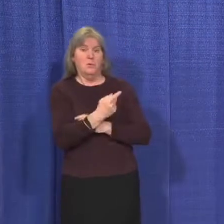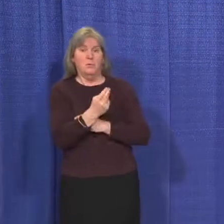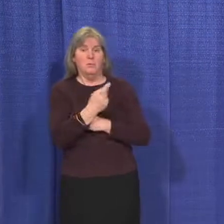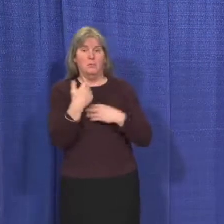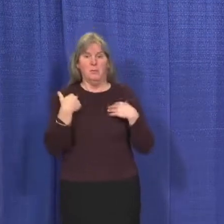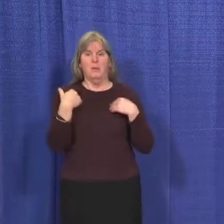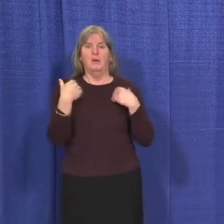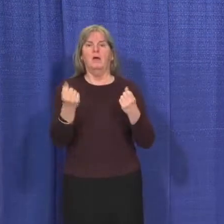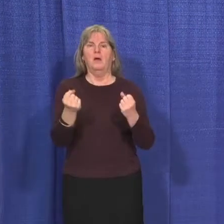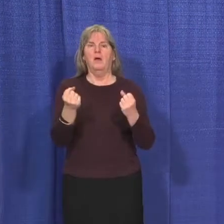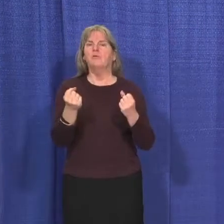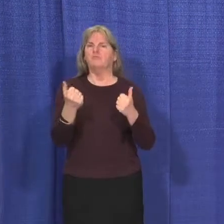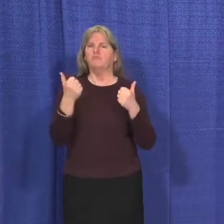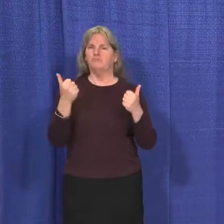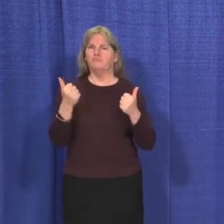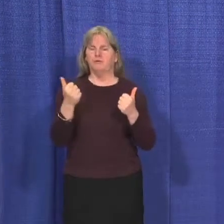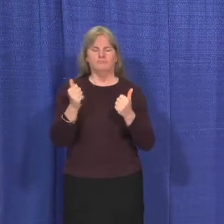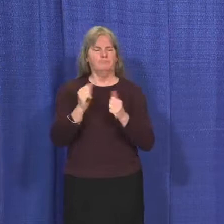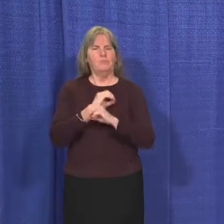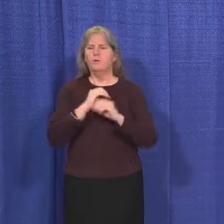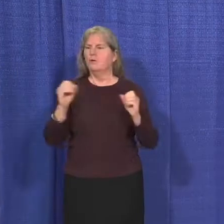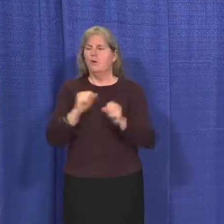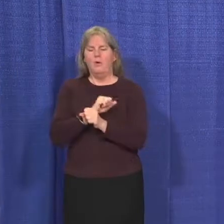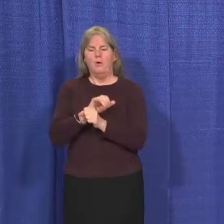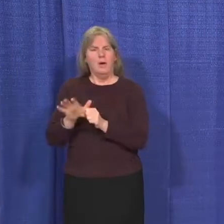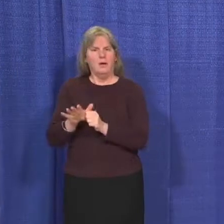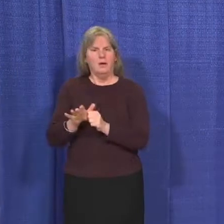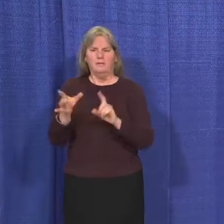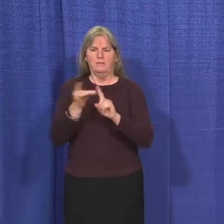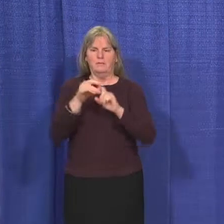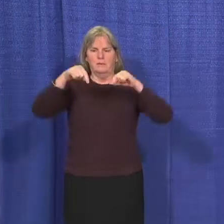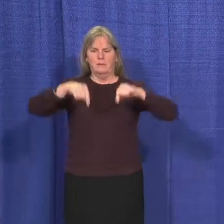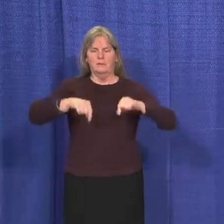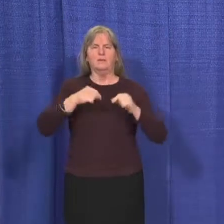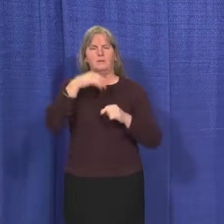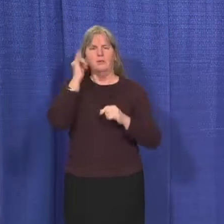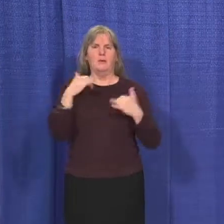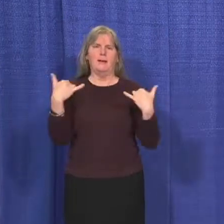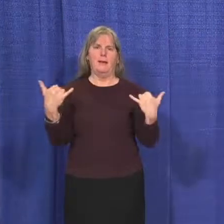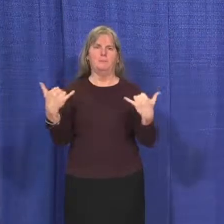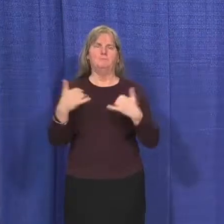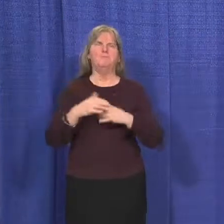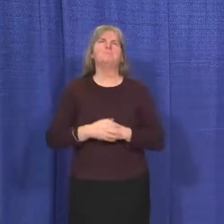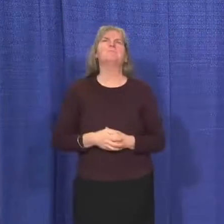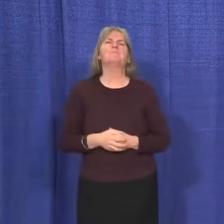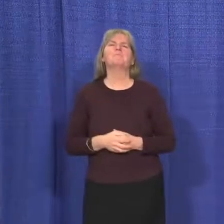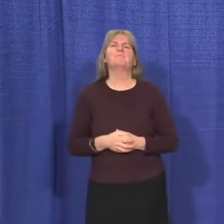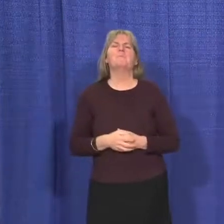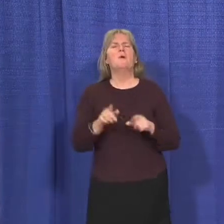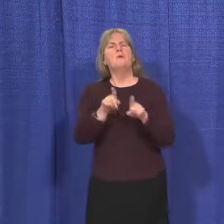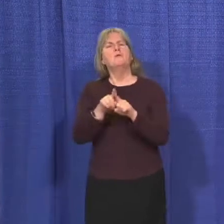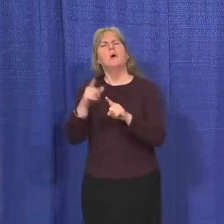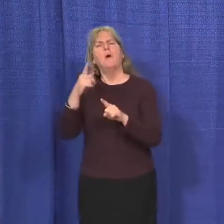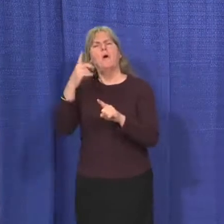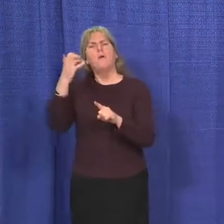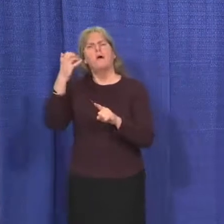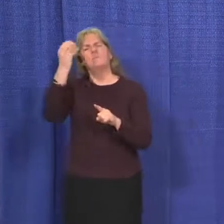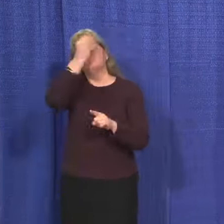you both individuals are now recovered so we have no active cases. I want to also say right off the